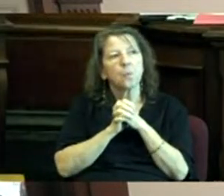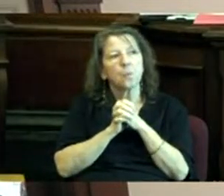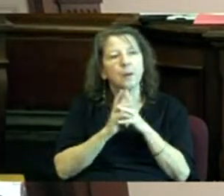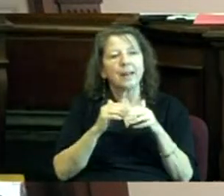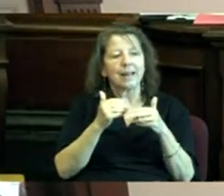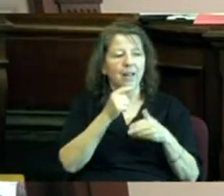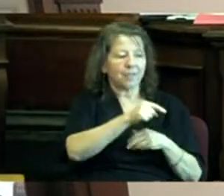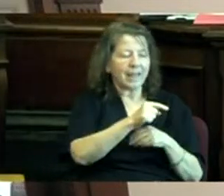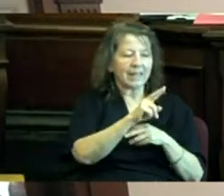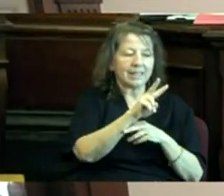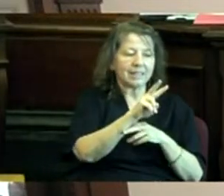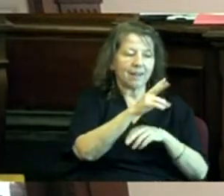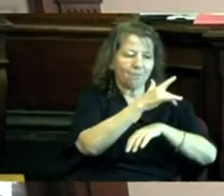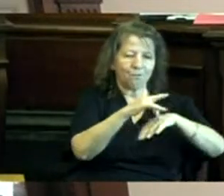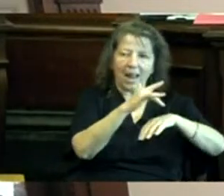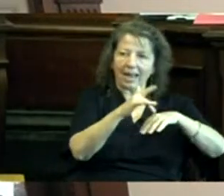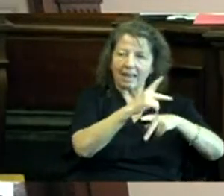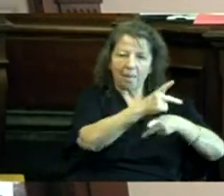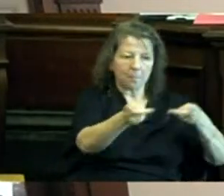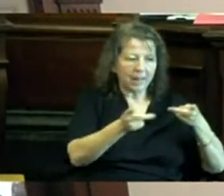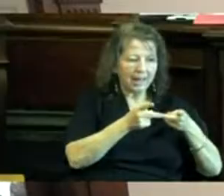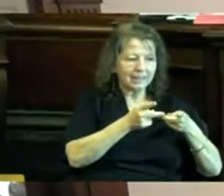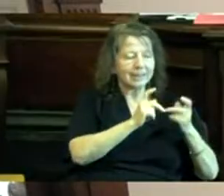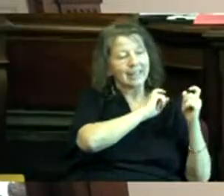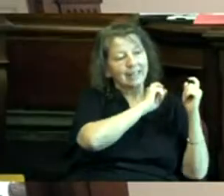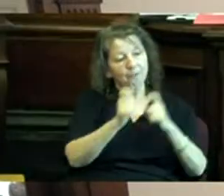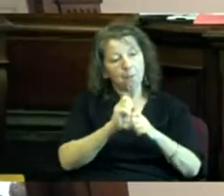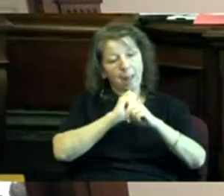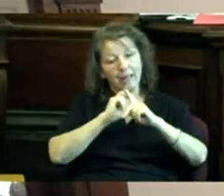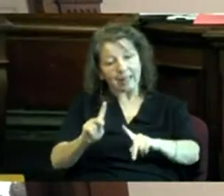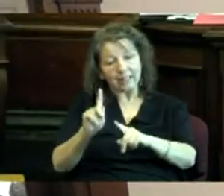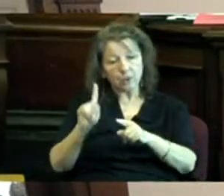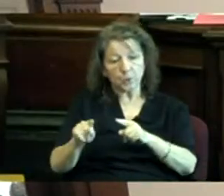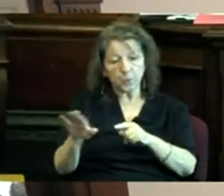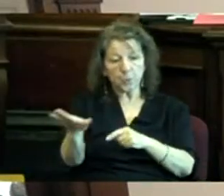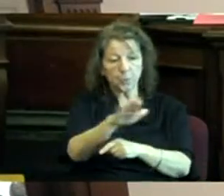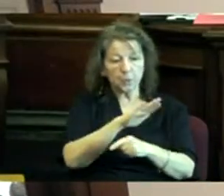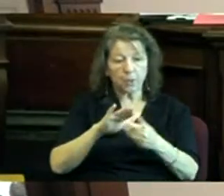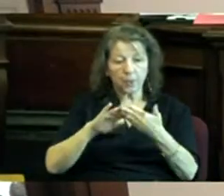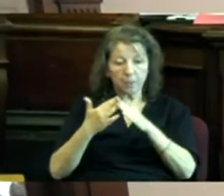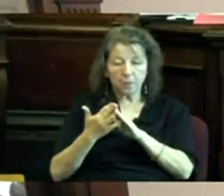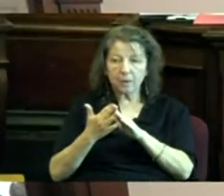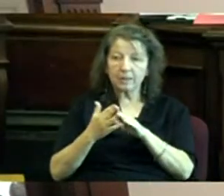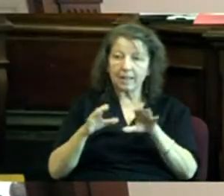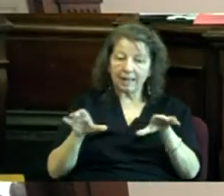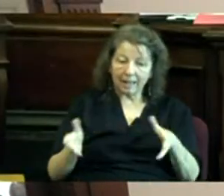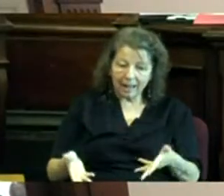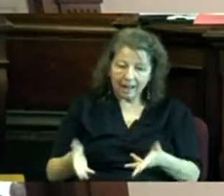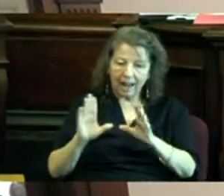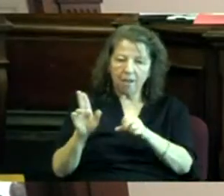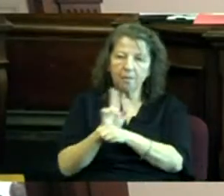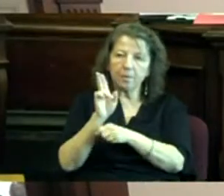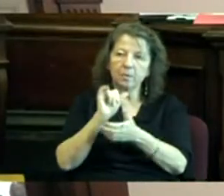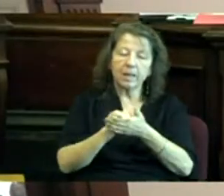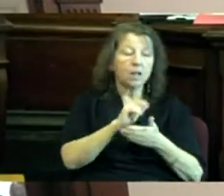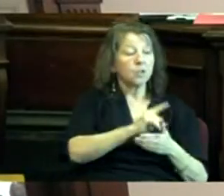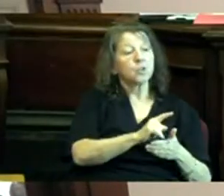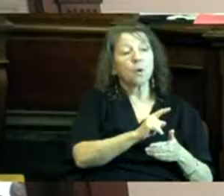it's really important that we give these, in essence, give these vacant lots back to